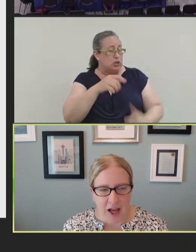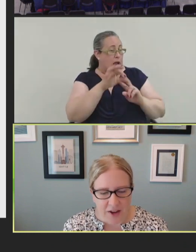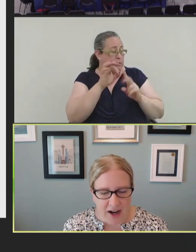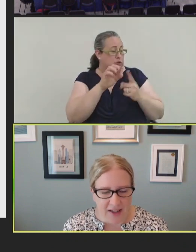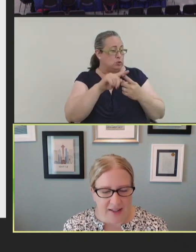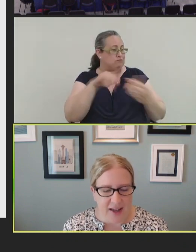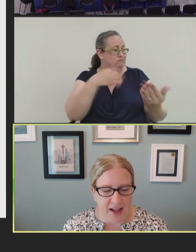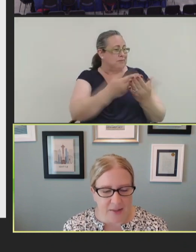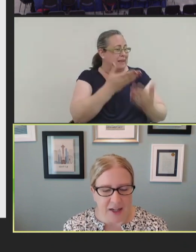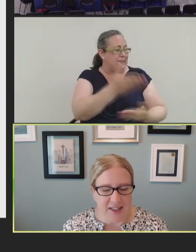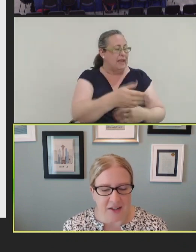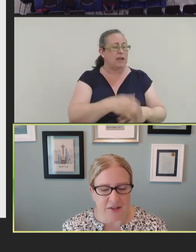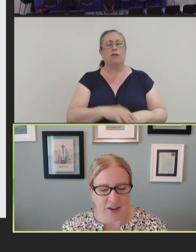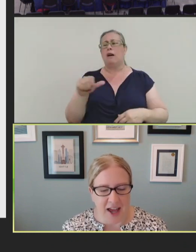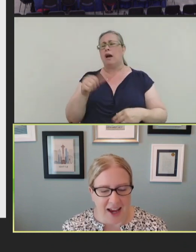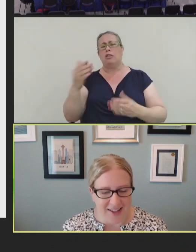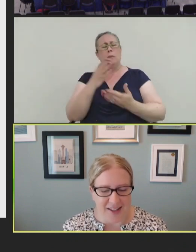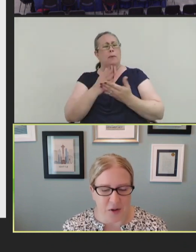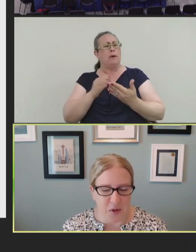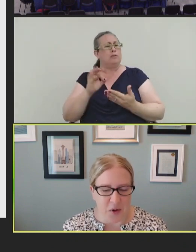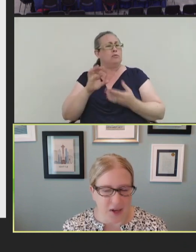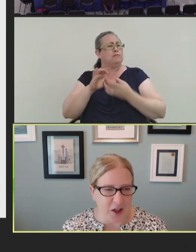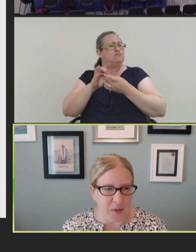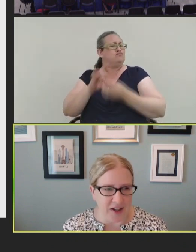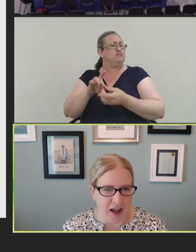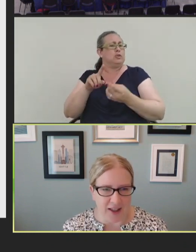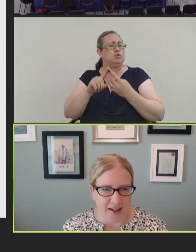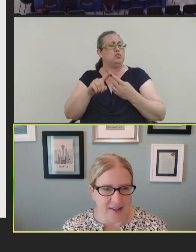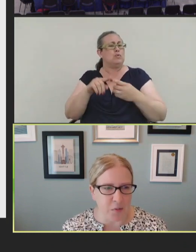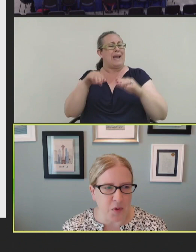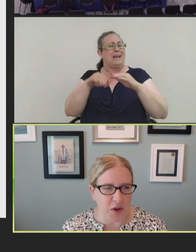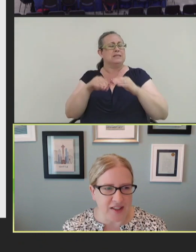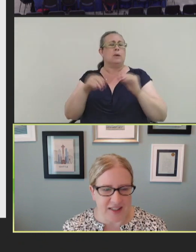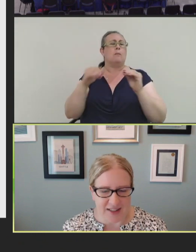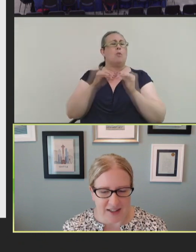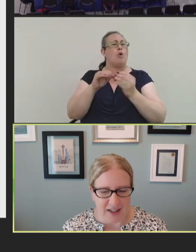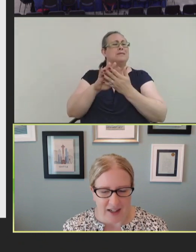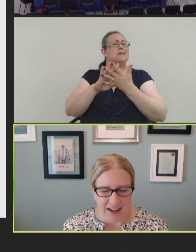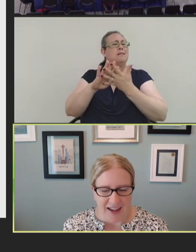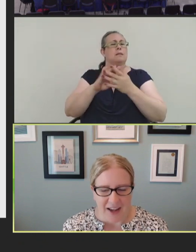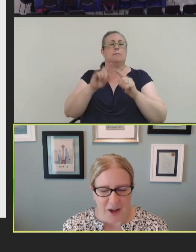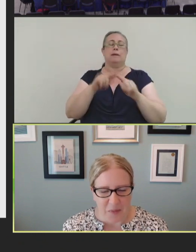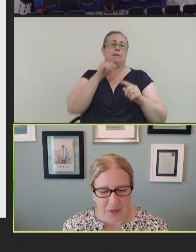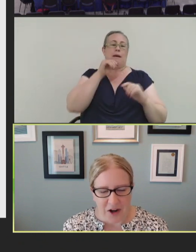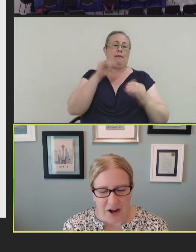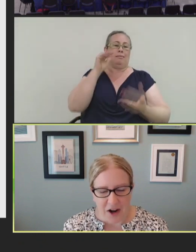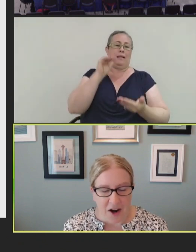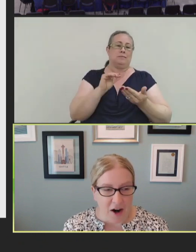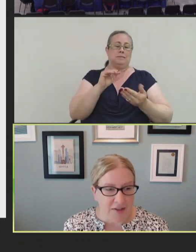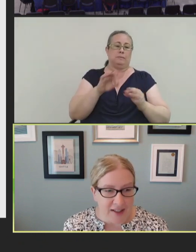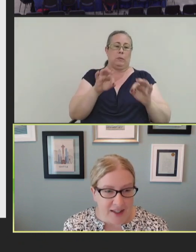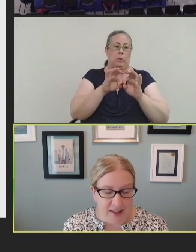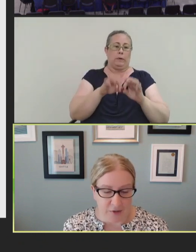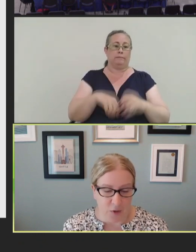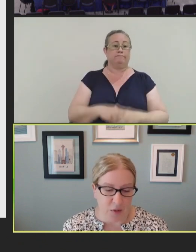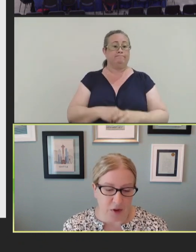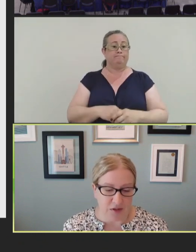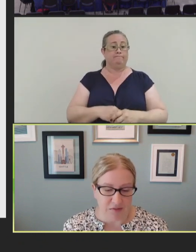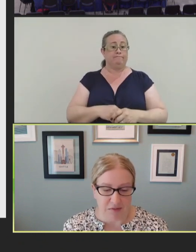Other aspects of access are more subtle but not less important. Are vaccines affordable?